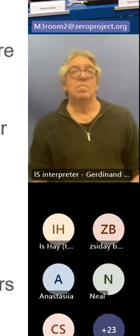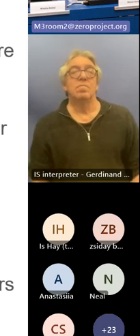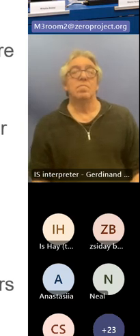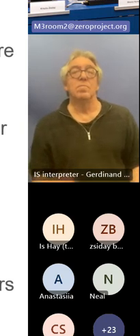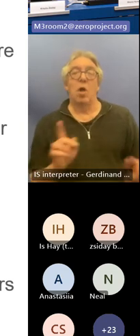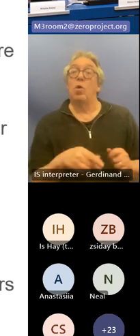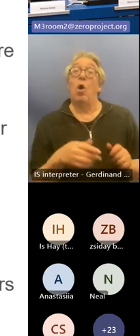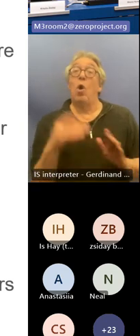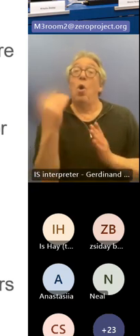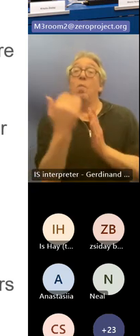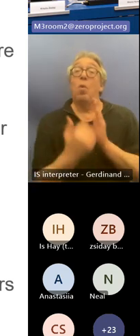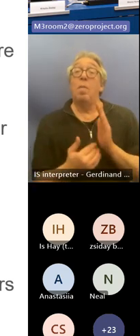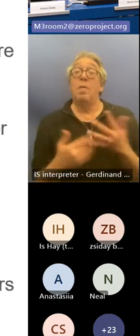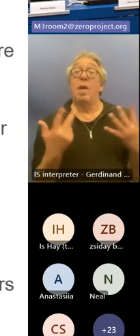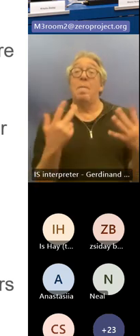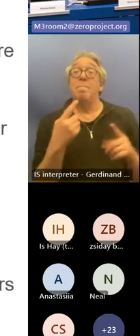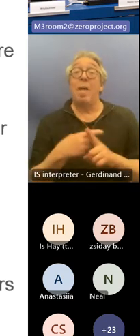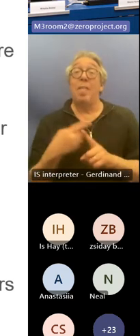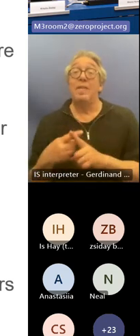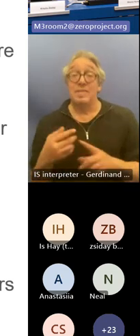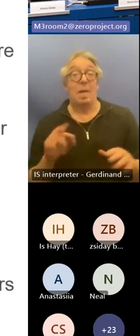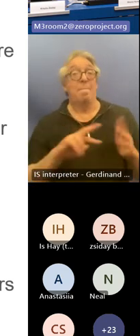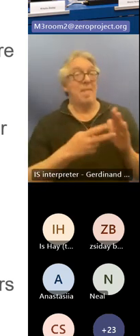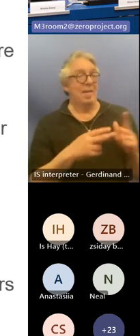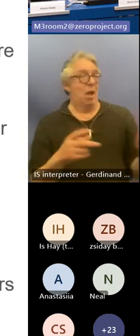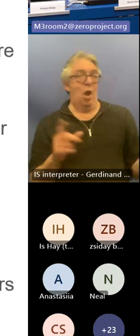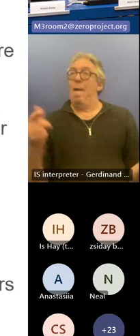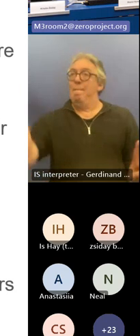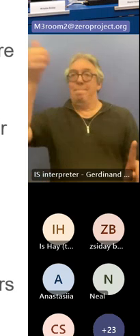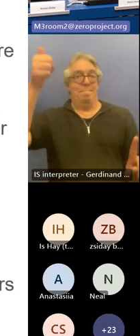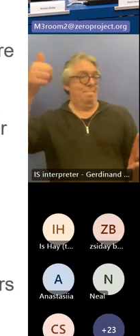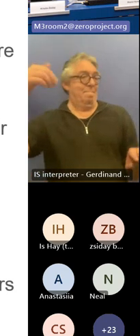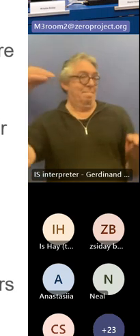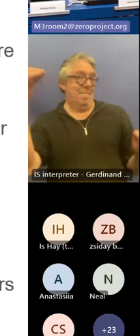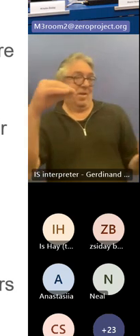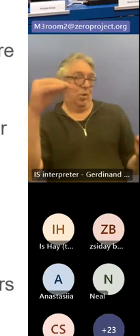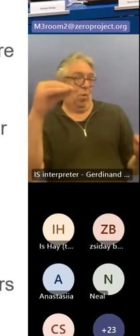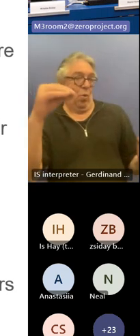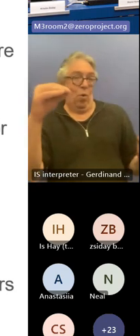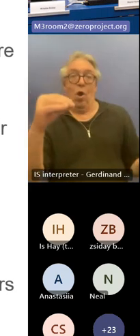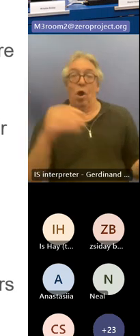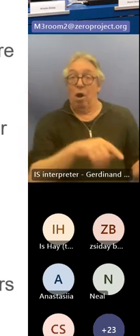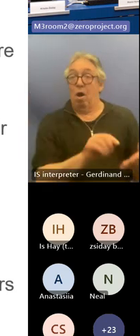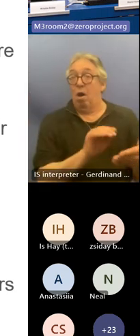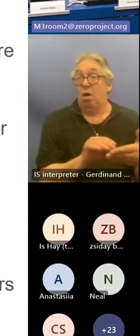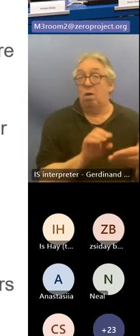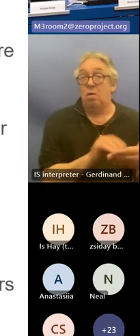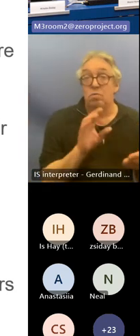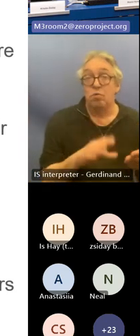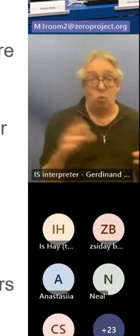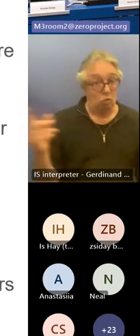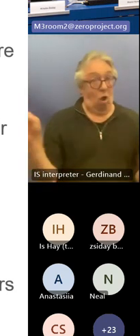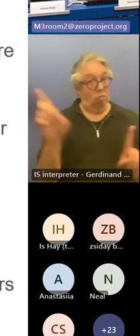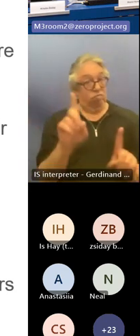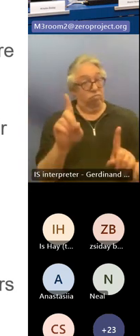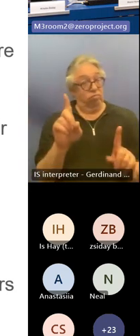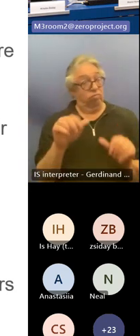and allows for connection and growth between the mentor and the scholar. It creates opportunities